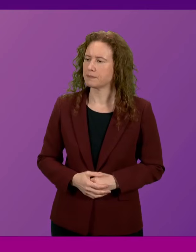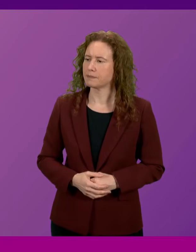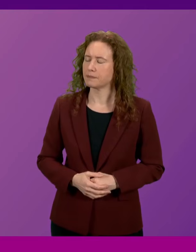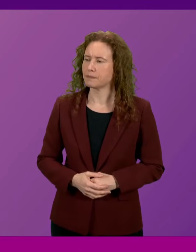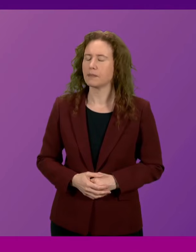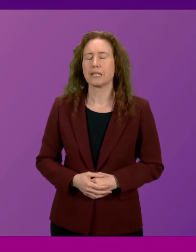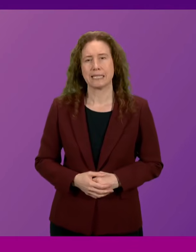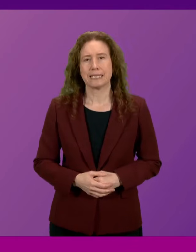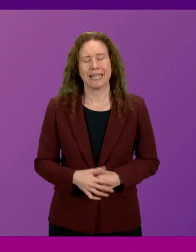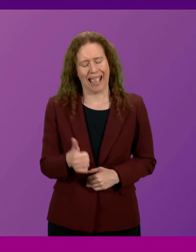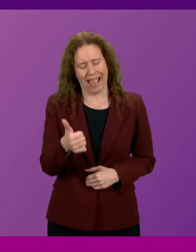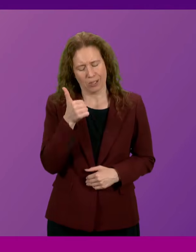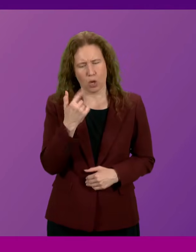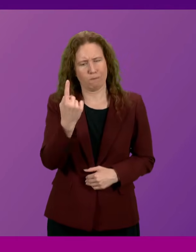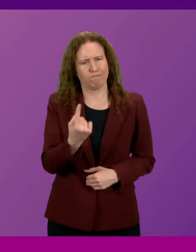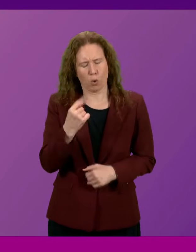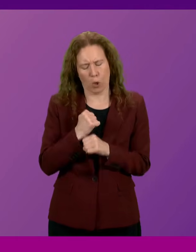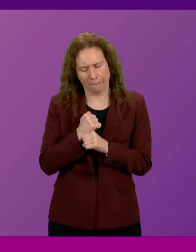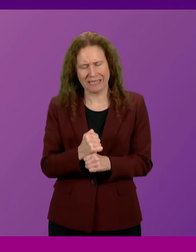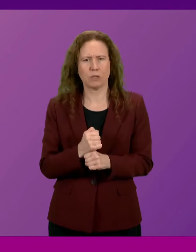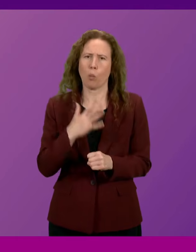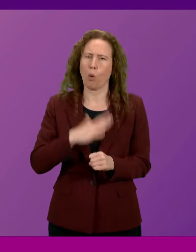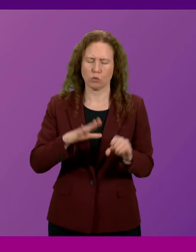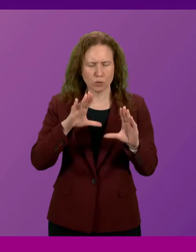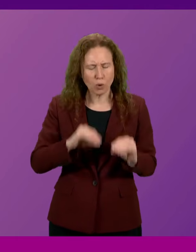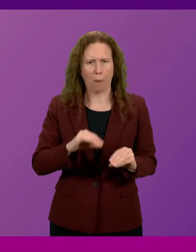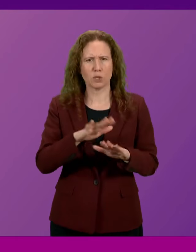I know how committed the First Minister is to eliminating child poverty. The work that the